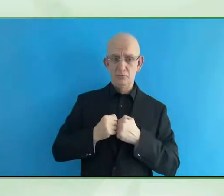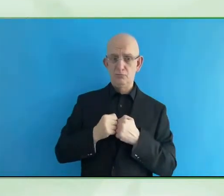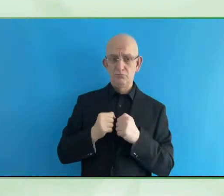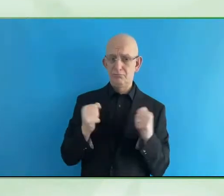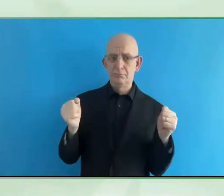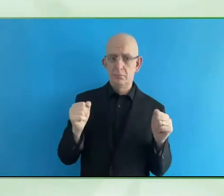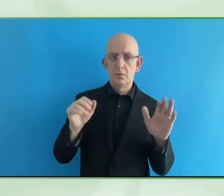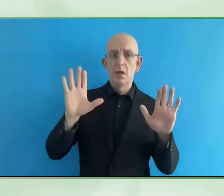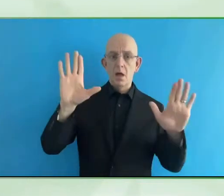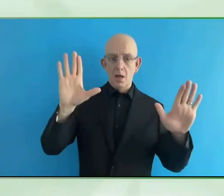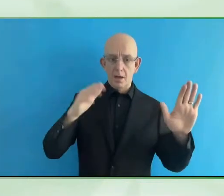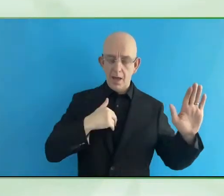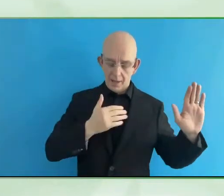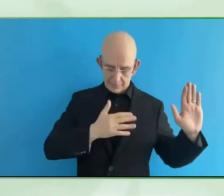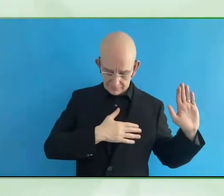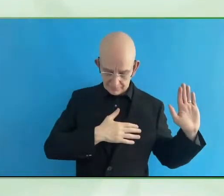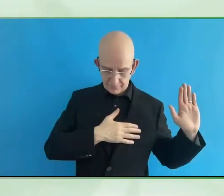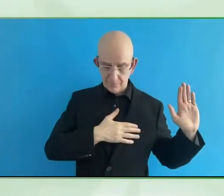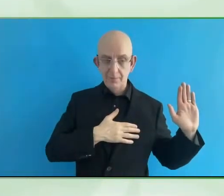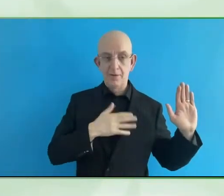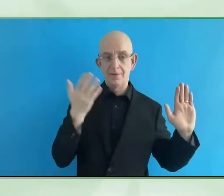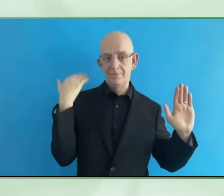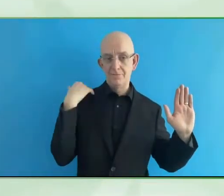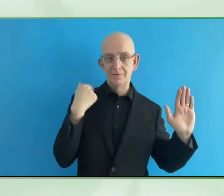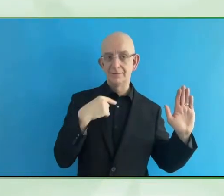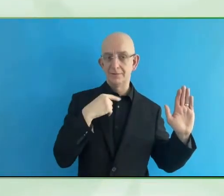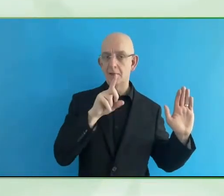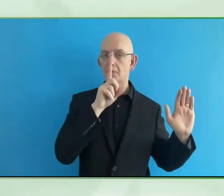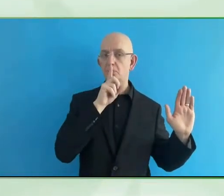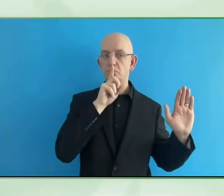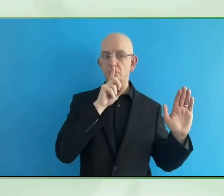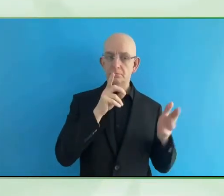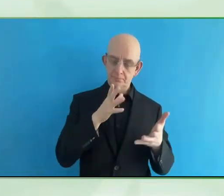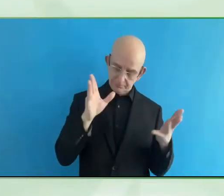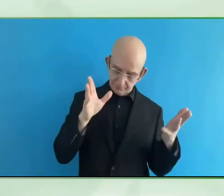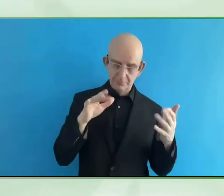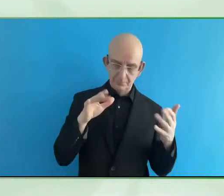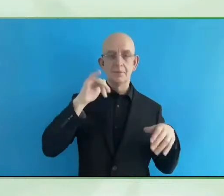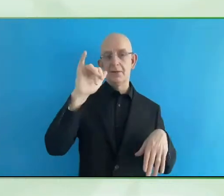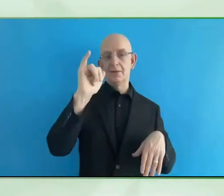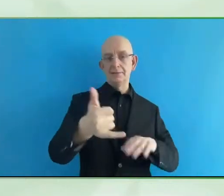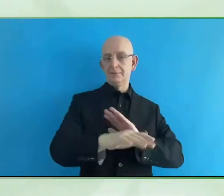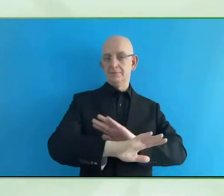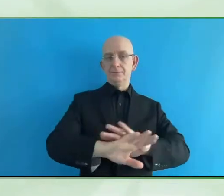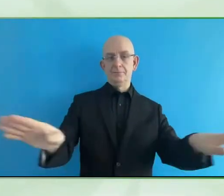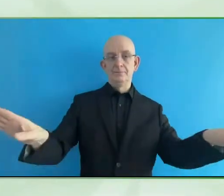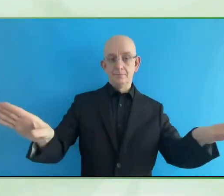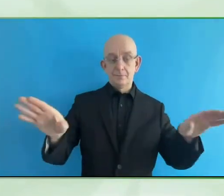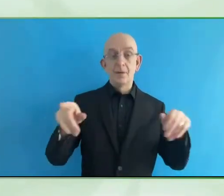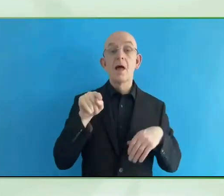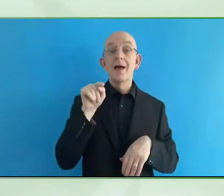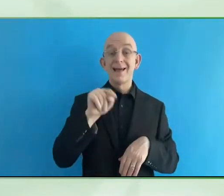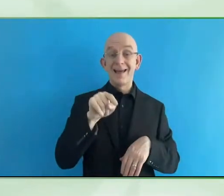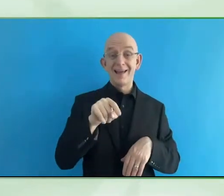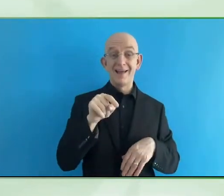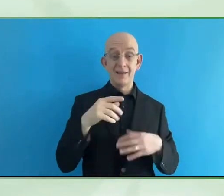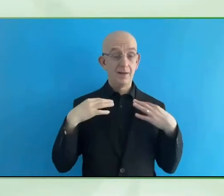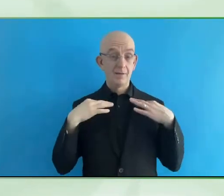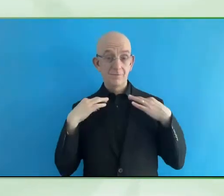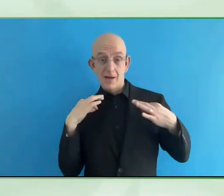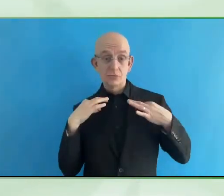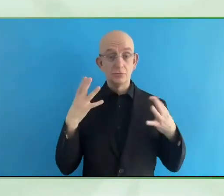Even if you look at the AI design conversation, the room was filled, fewer people have fashion,